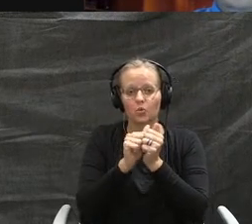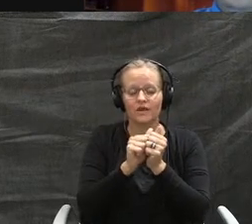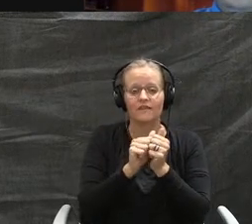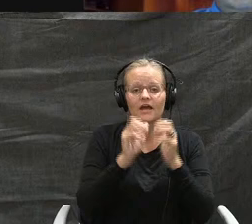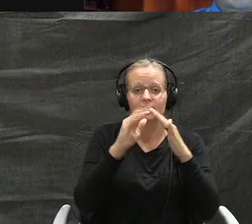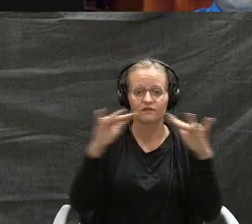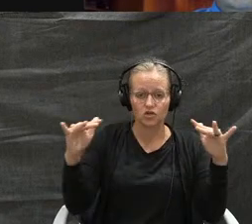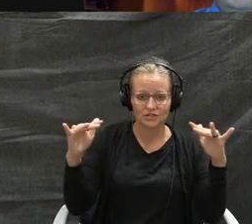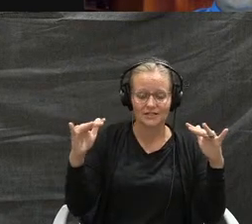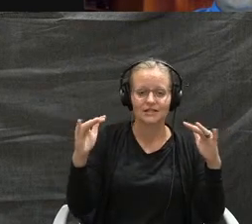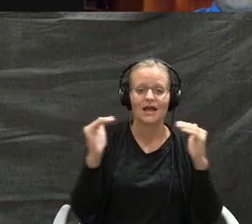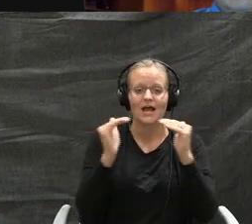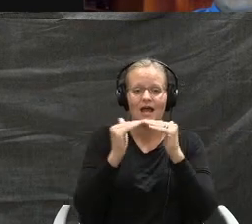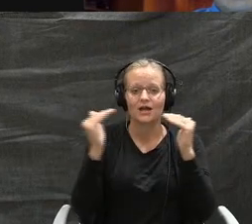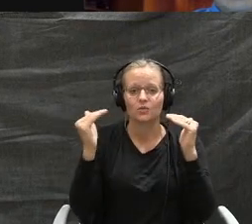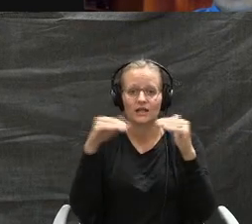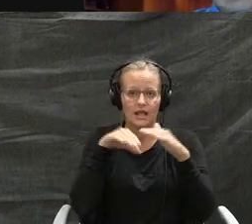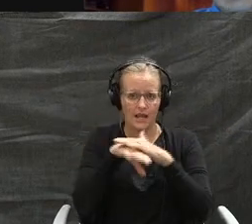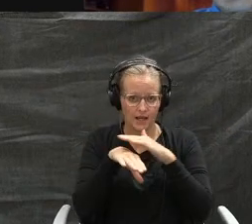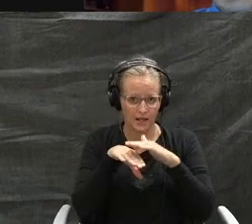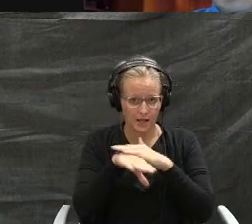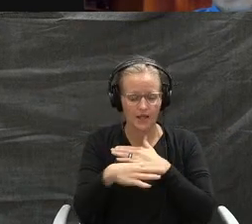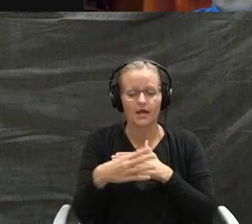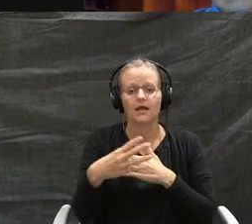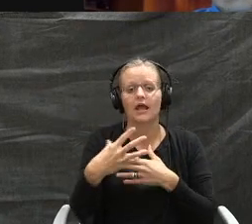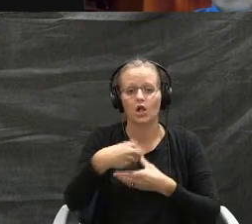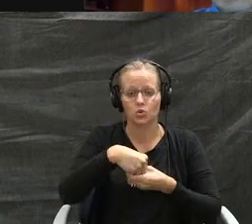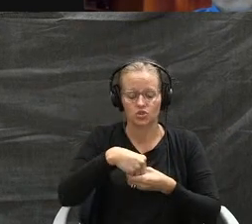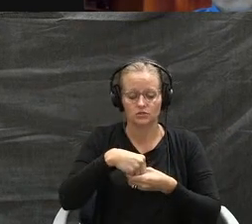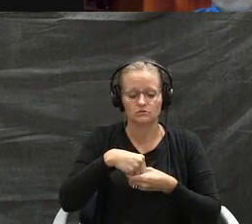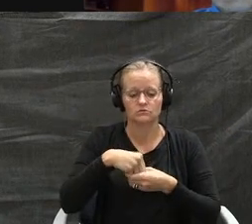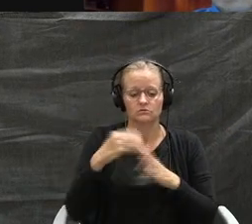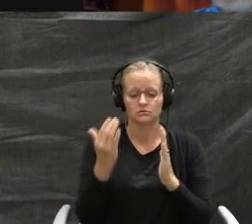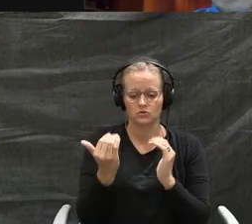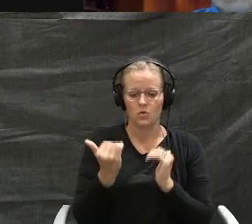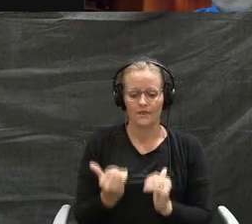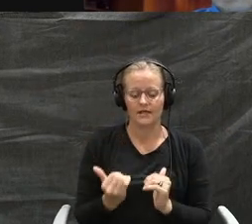excellent. Reports the next bullet is reports on the efforts